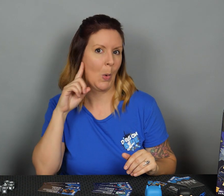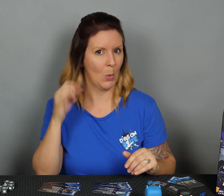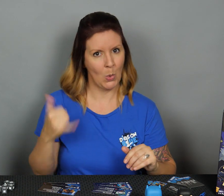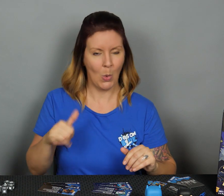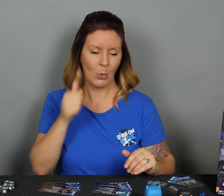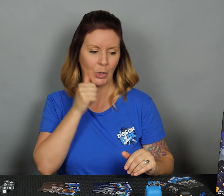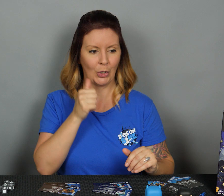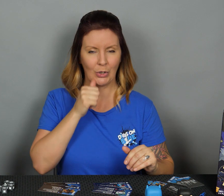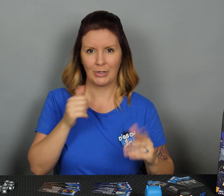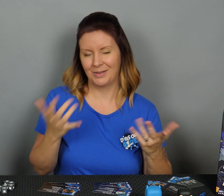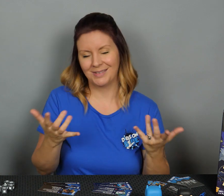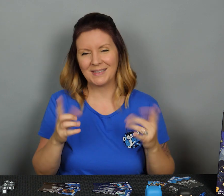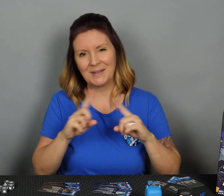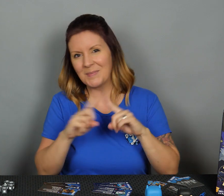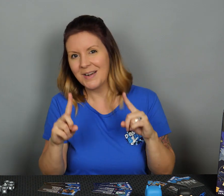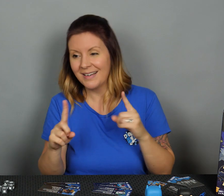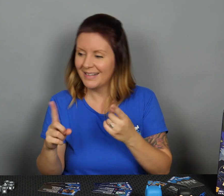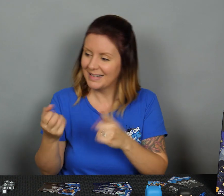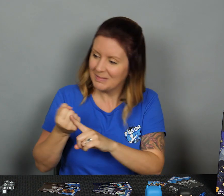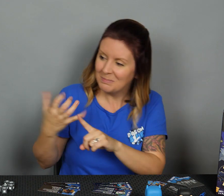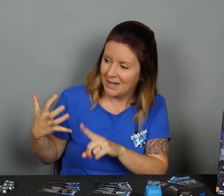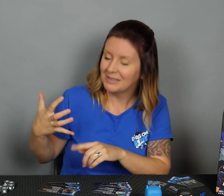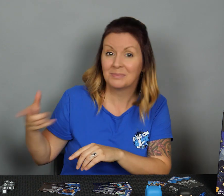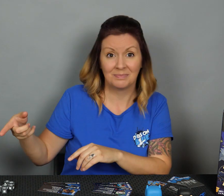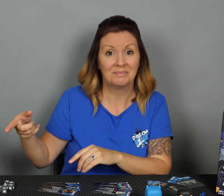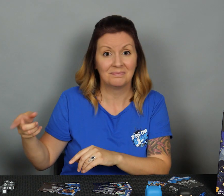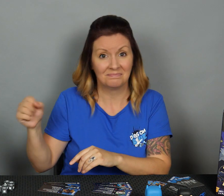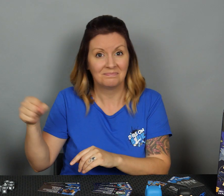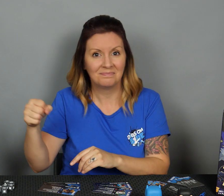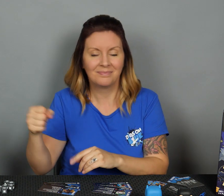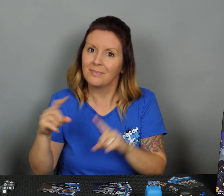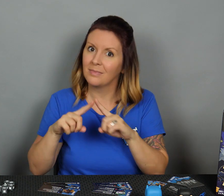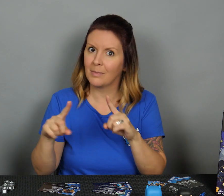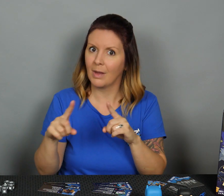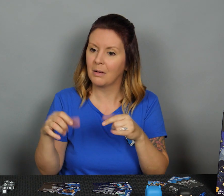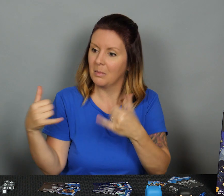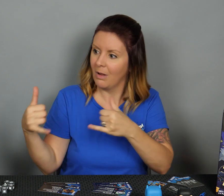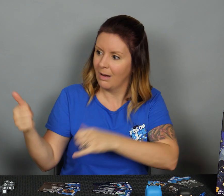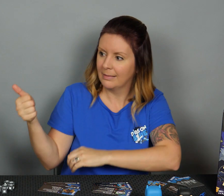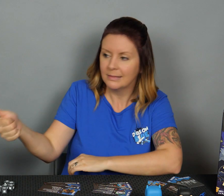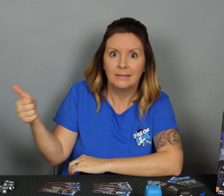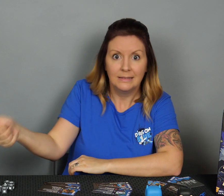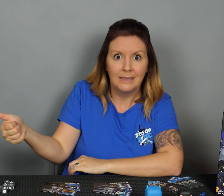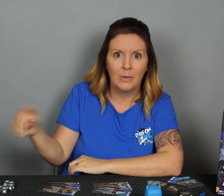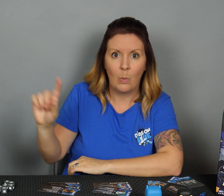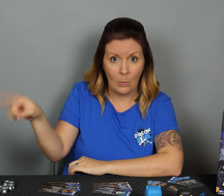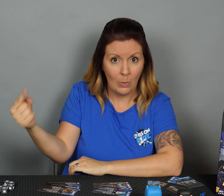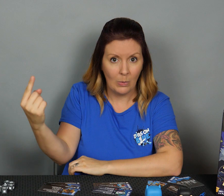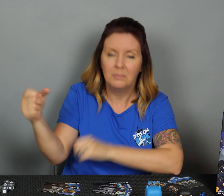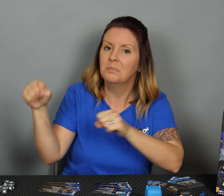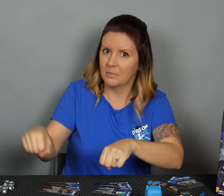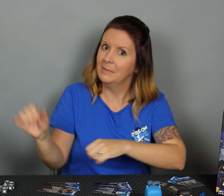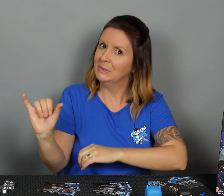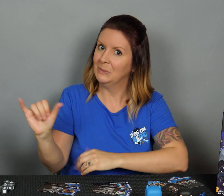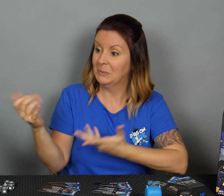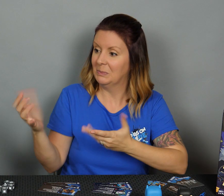It’s an expansion but you can also play it by itself as a stand alone game, so that’s